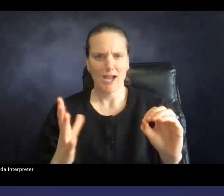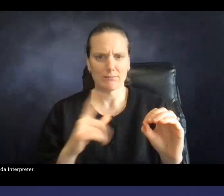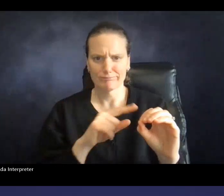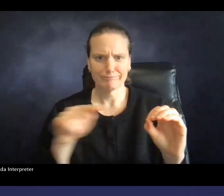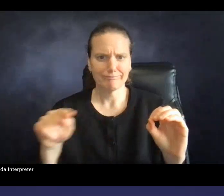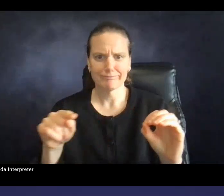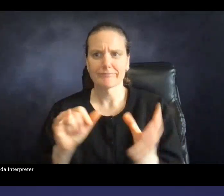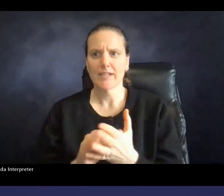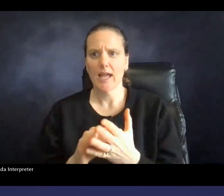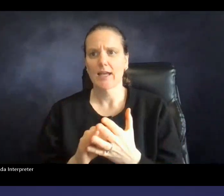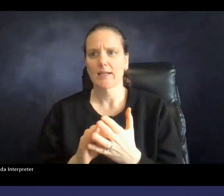that are gonna be affecting your taste buds in your brain.